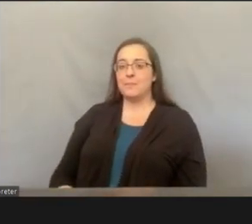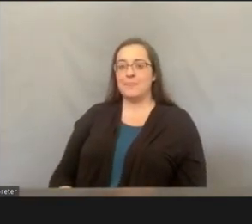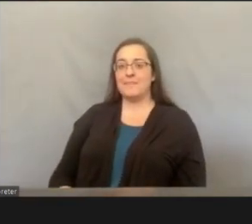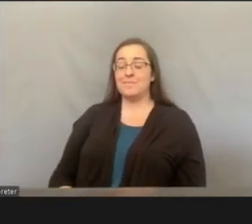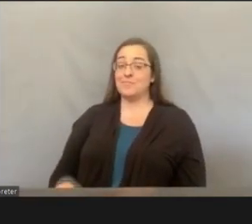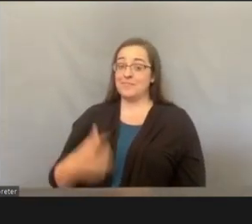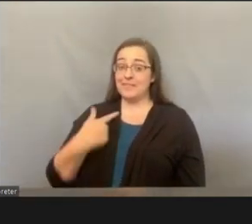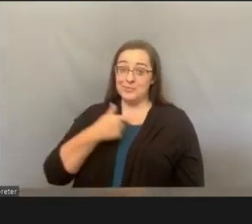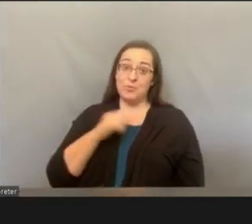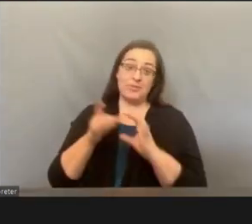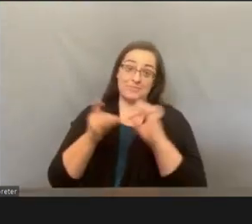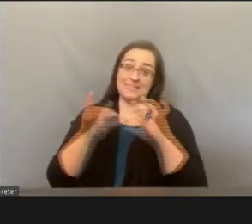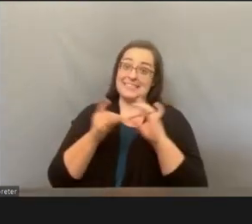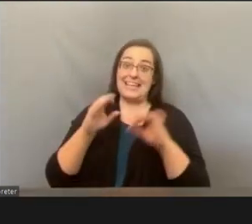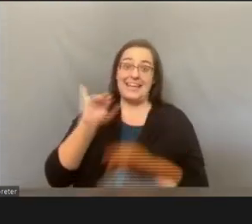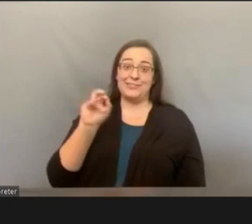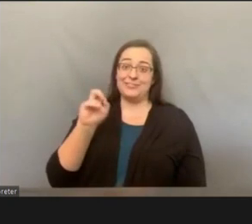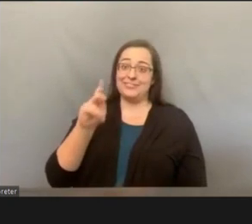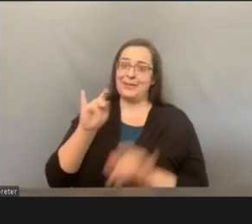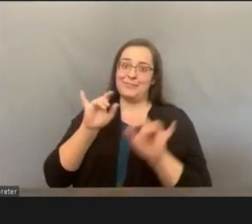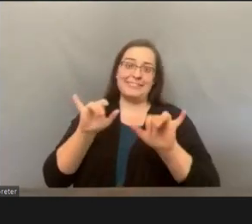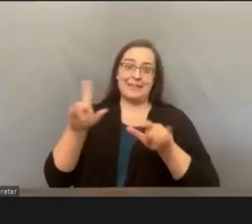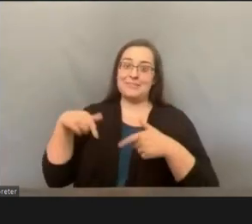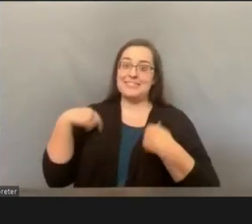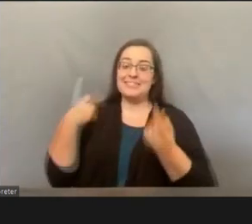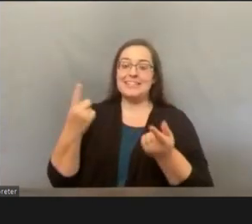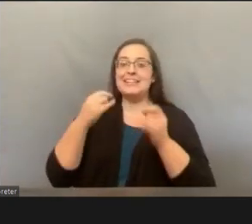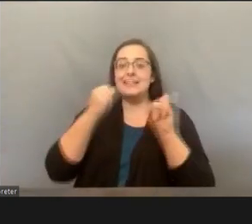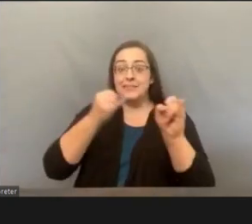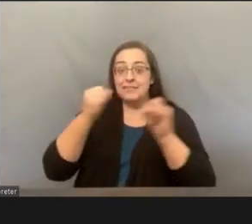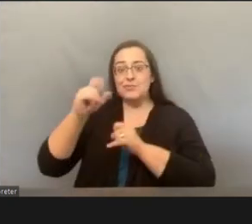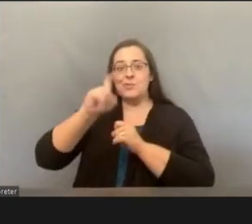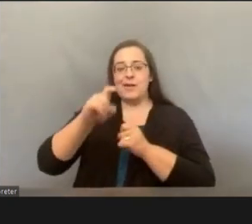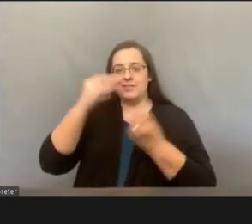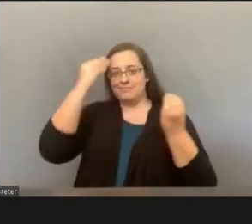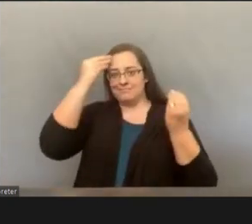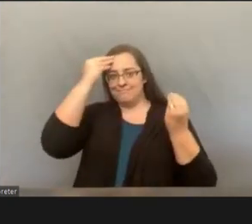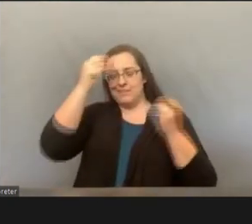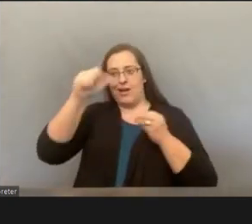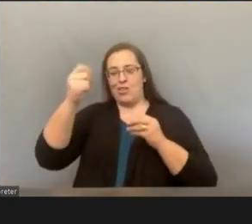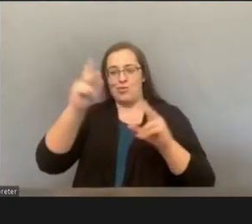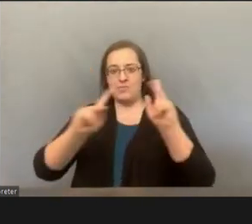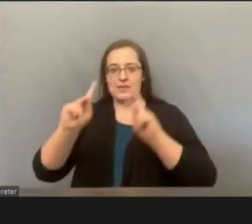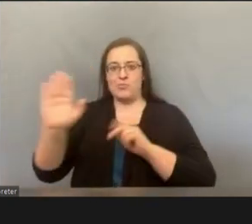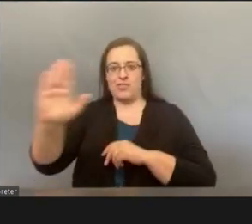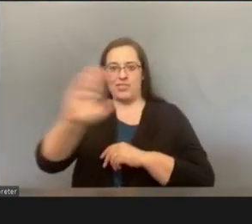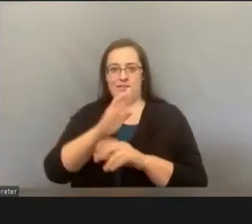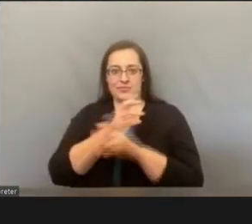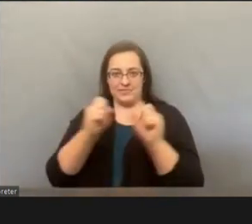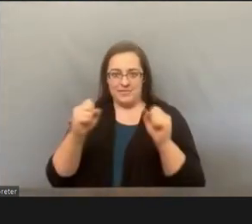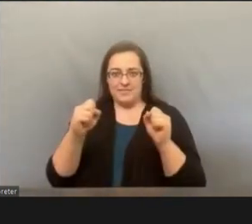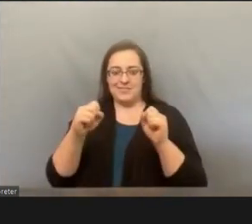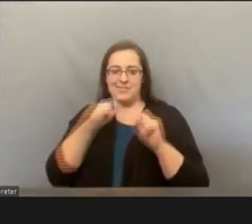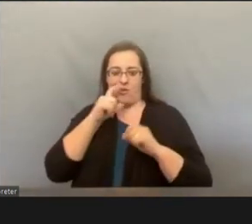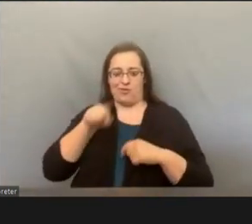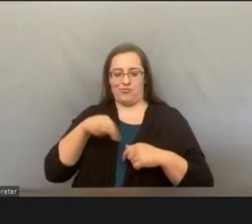PROGRAMMING. WERE ALSO CELEBRATING THE HOLIDAY. WHAT WE HAVE BEEN SAYING